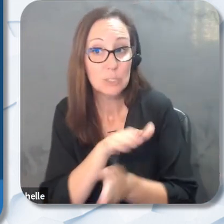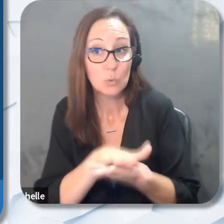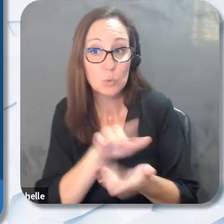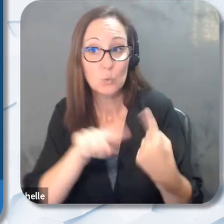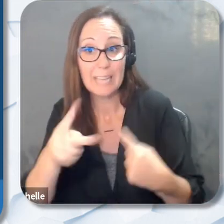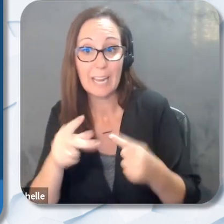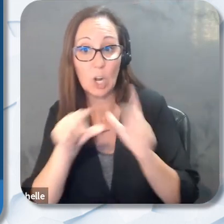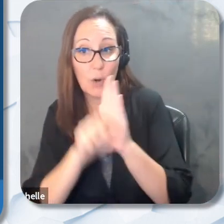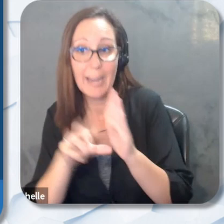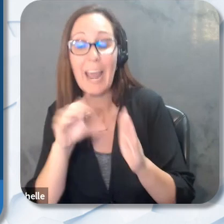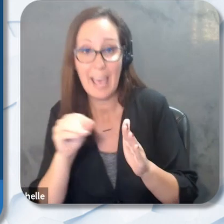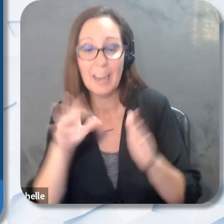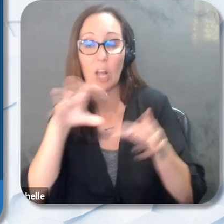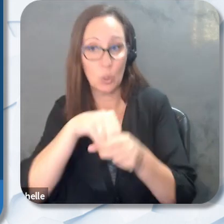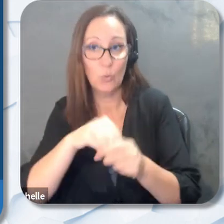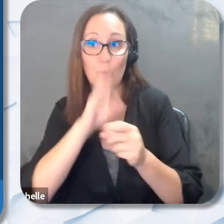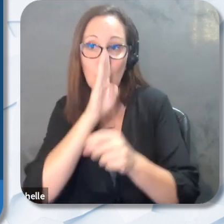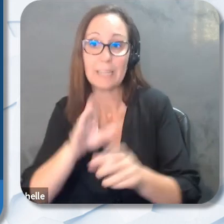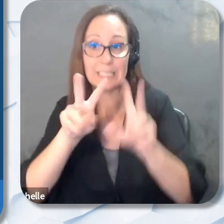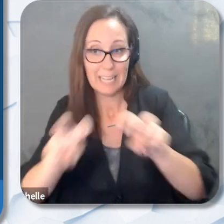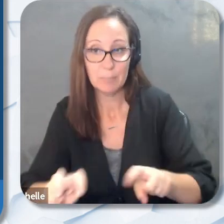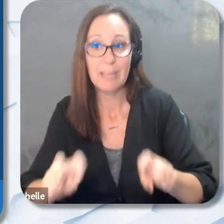and include direct assessment of literacy and math.